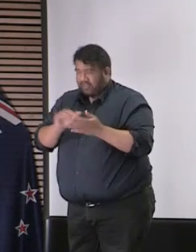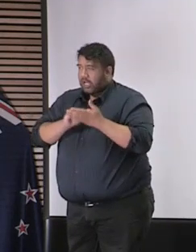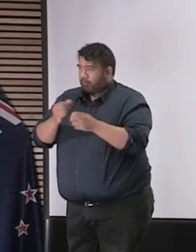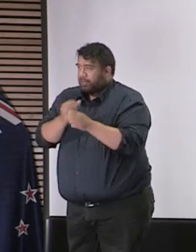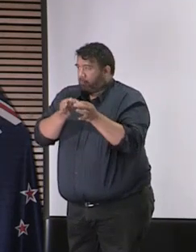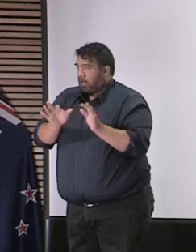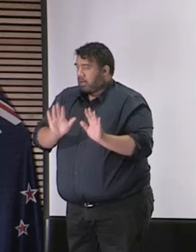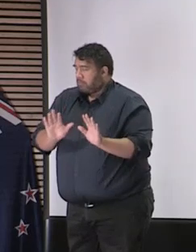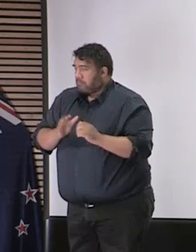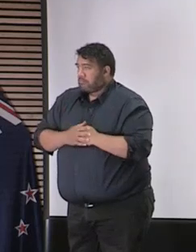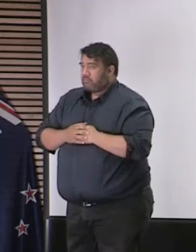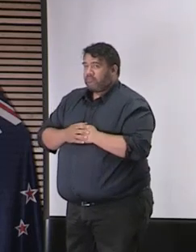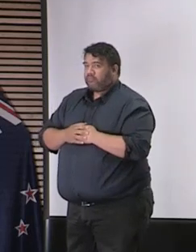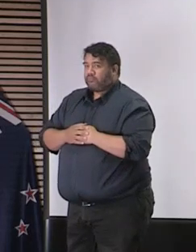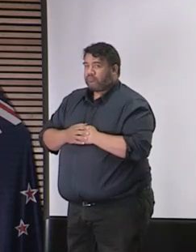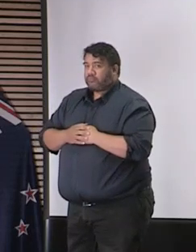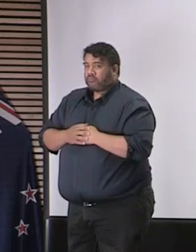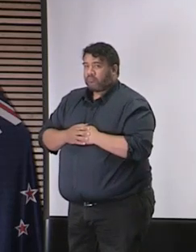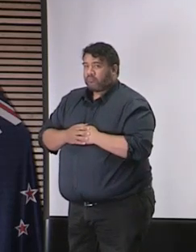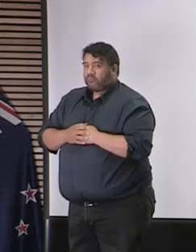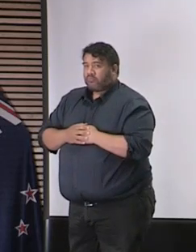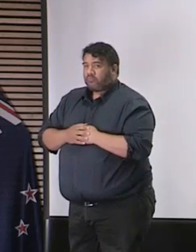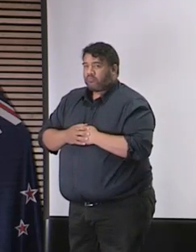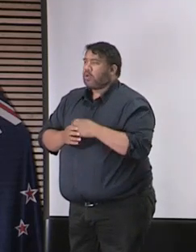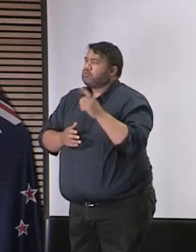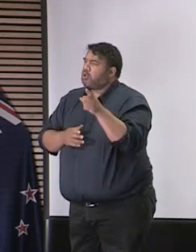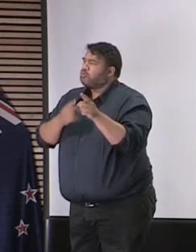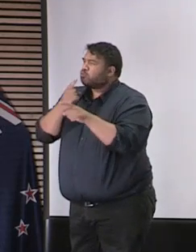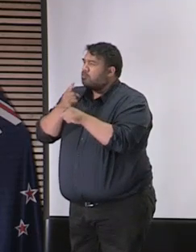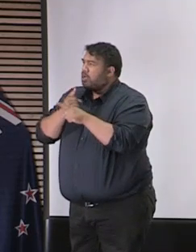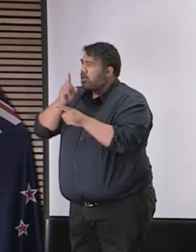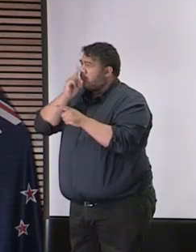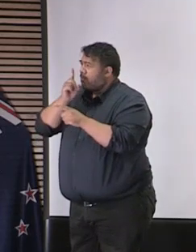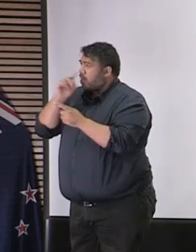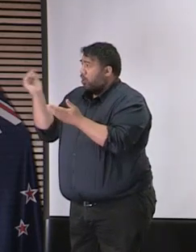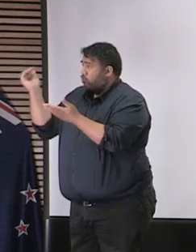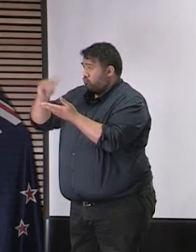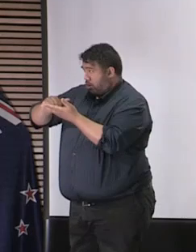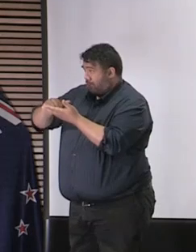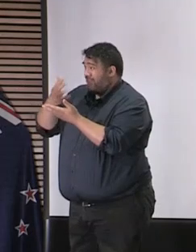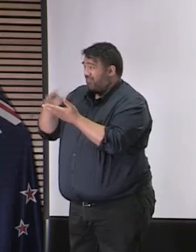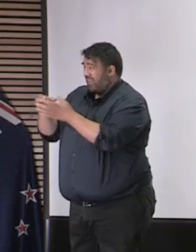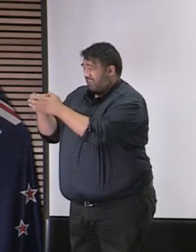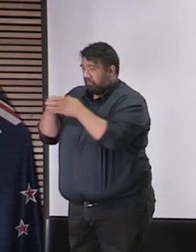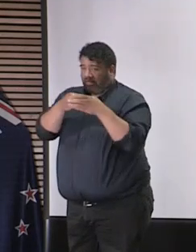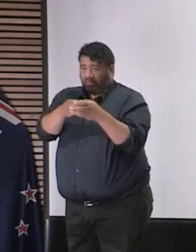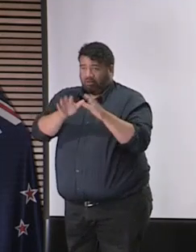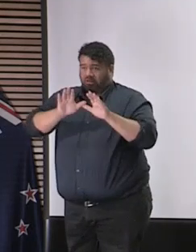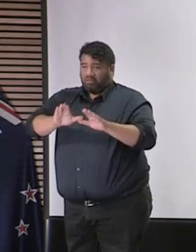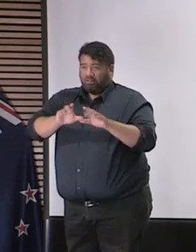screened for their isolation plan and it hasn't been based on where people have been coming from. ..will not be able to leave